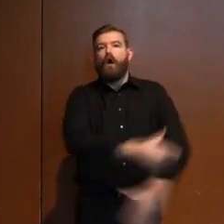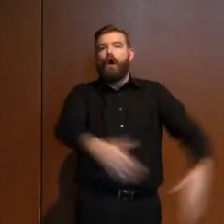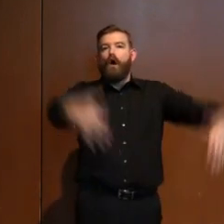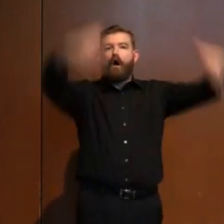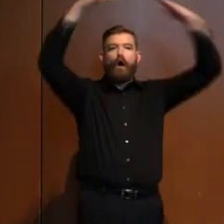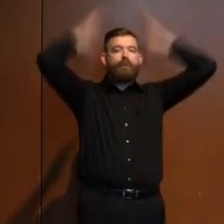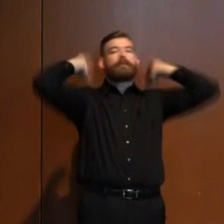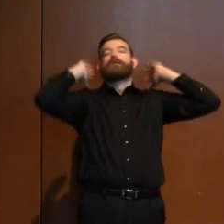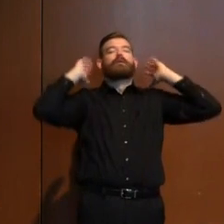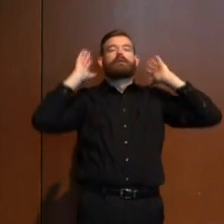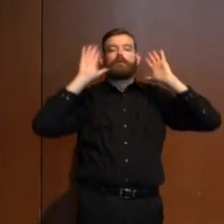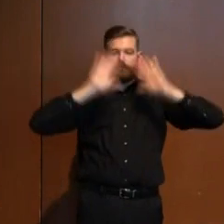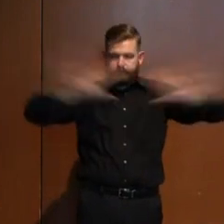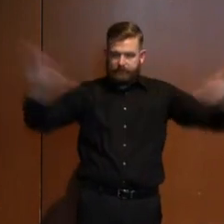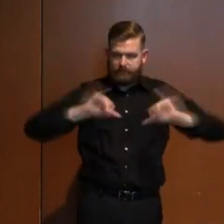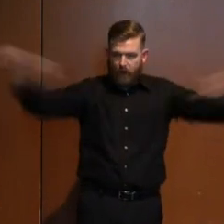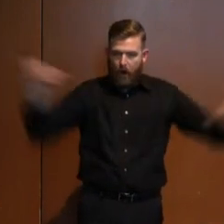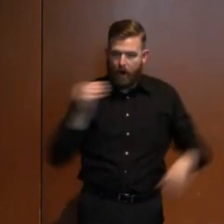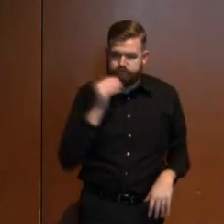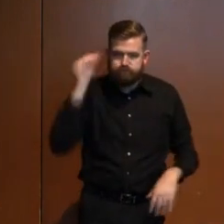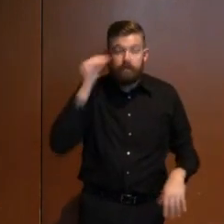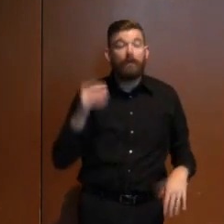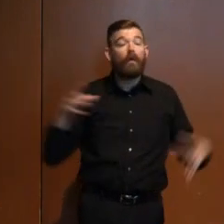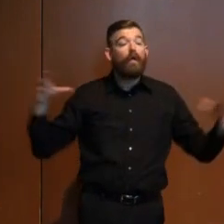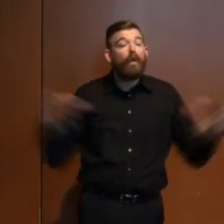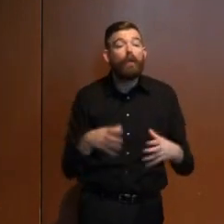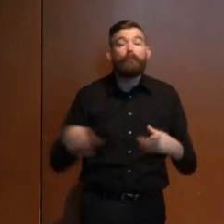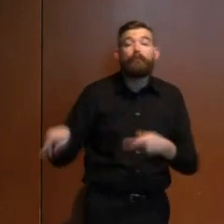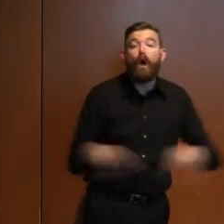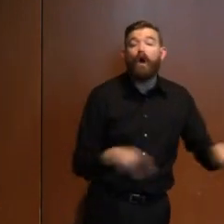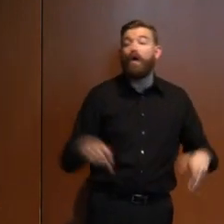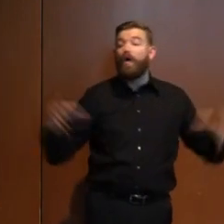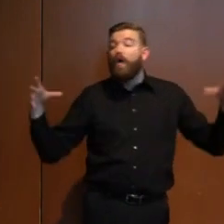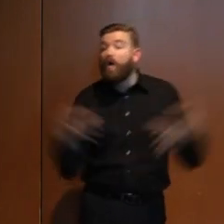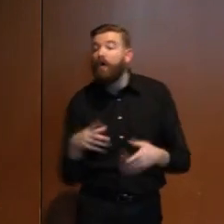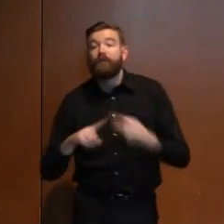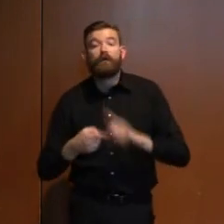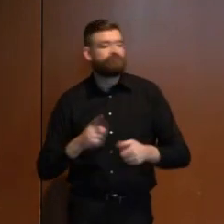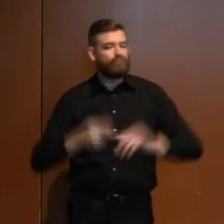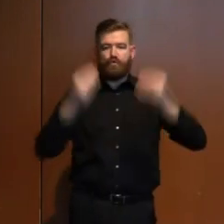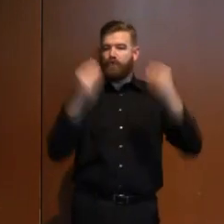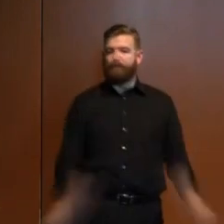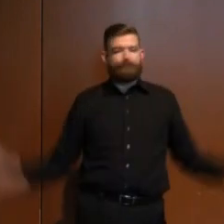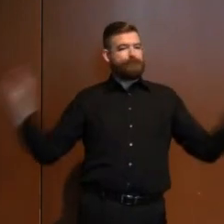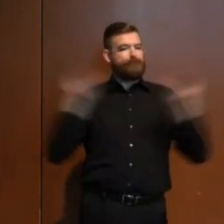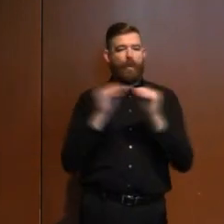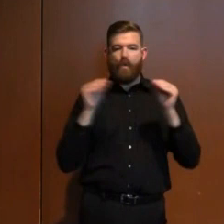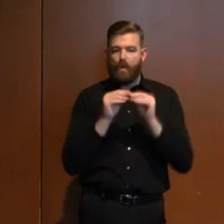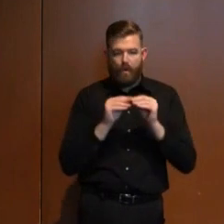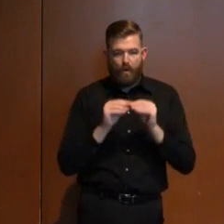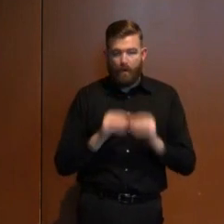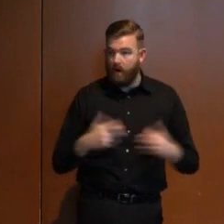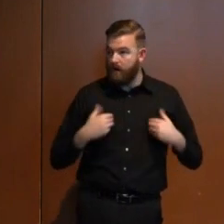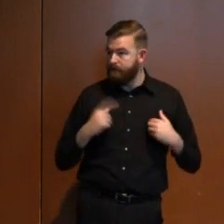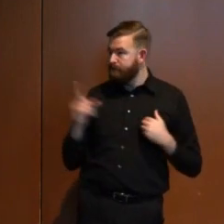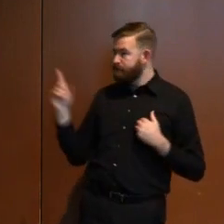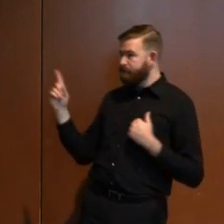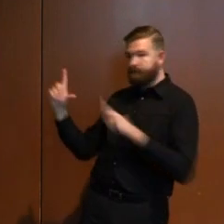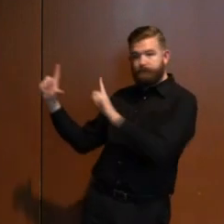WHICH WE ARE IDENTIFYING AT AN INCREASING RATE. AGAIN WE ARE REPEATING NO GATHERINGS, STAY AT HOME. BY THE WAY WE'VE GOT A LITTLE BIT OF HIGH TECH FOR YOU HERE